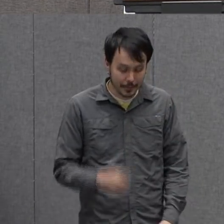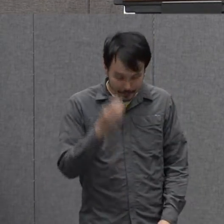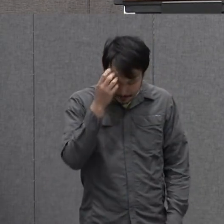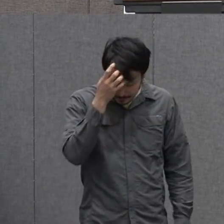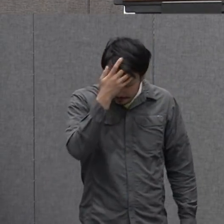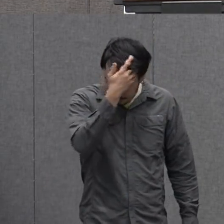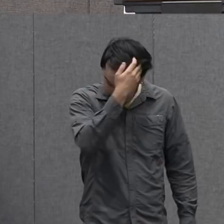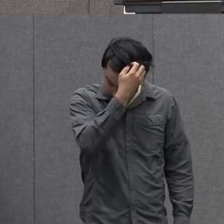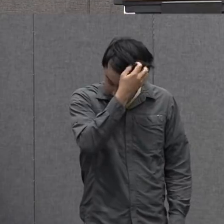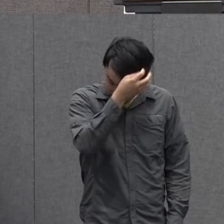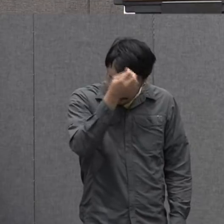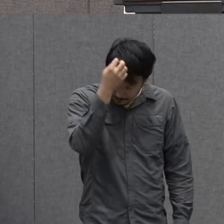about who was at the party.